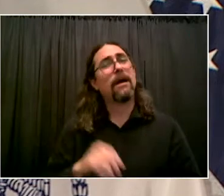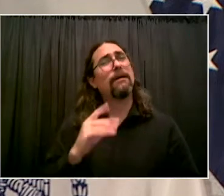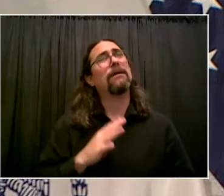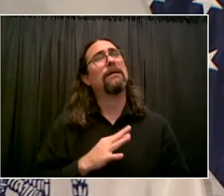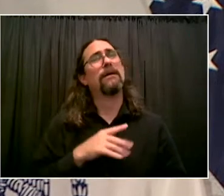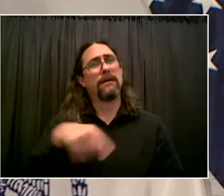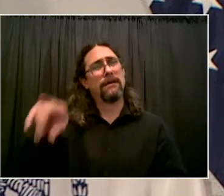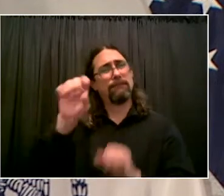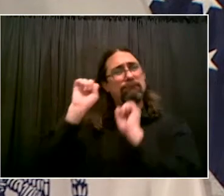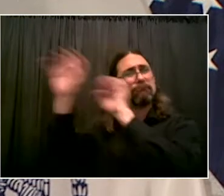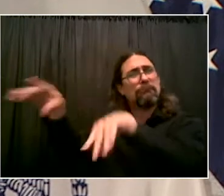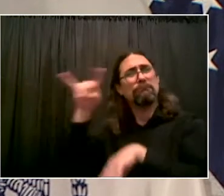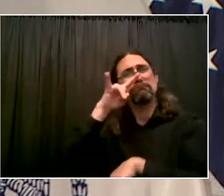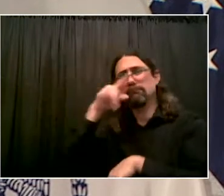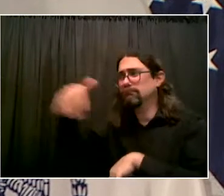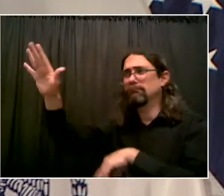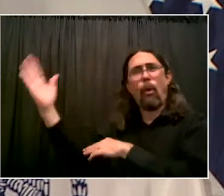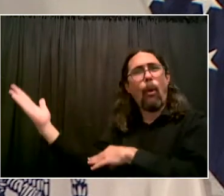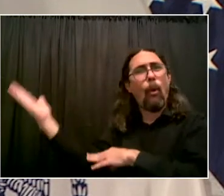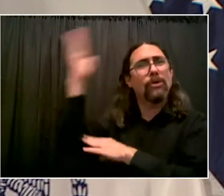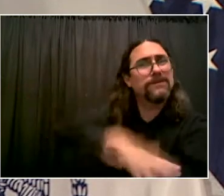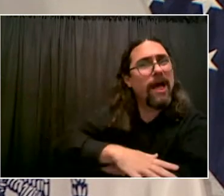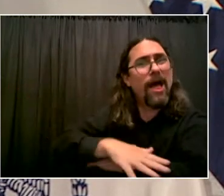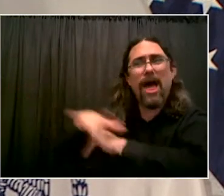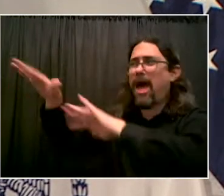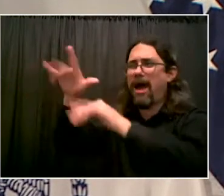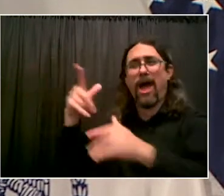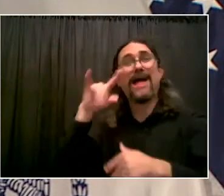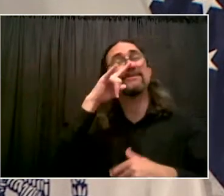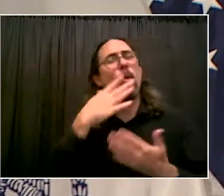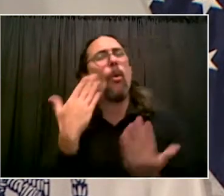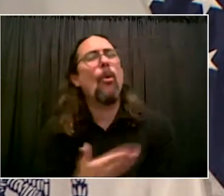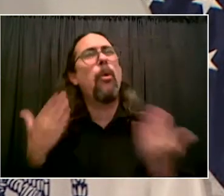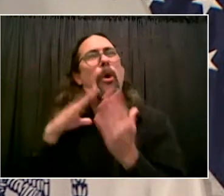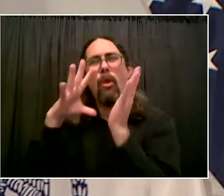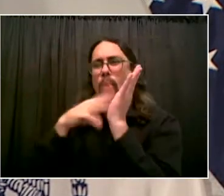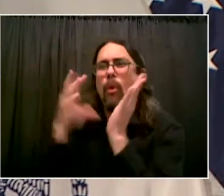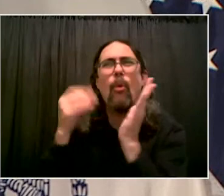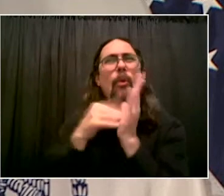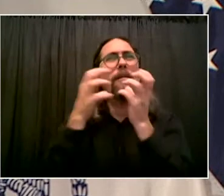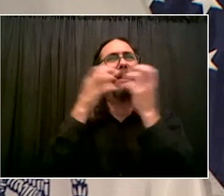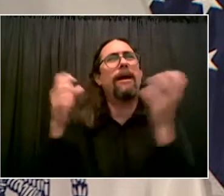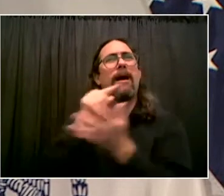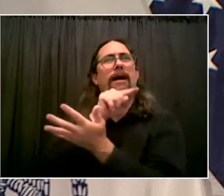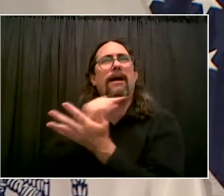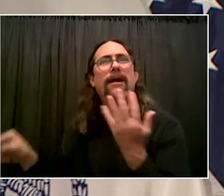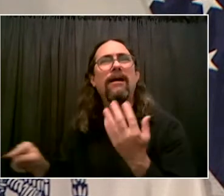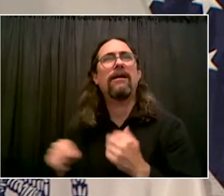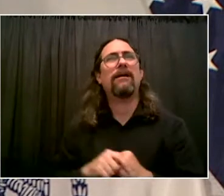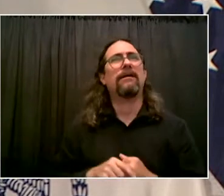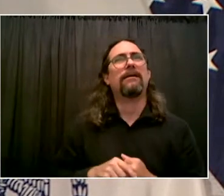RECREATION, ACADEMICS. ANY PARENT WHO DOESN'T HAVE SOMETHING GOOD